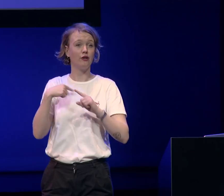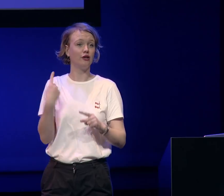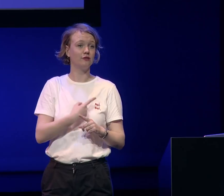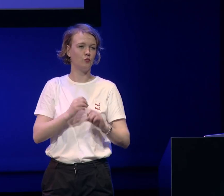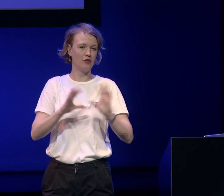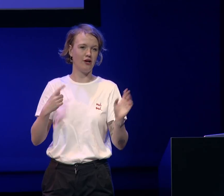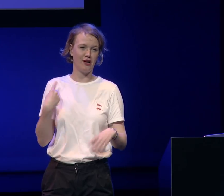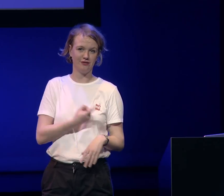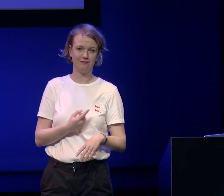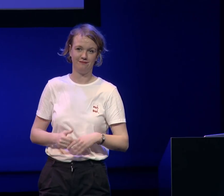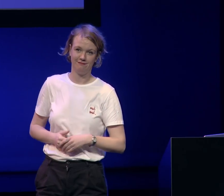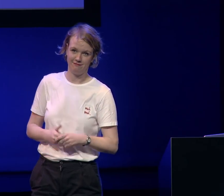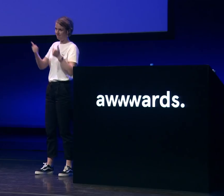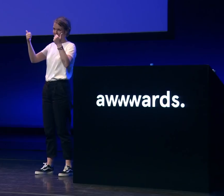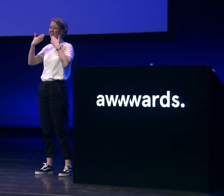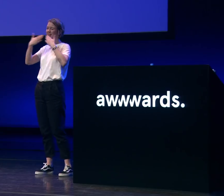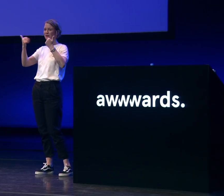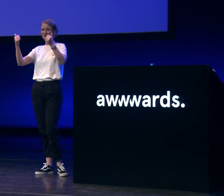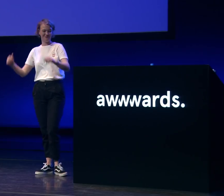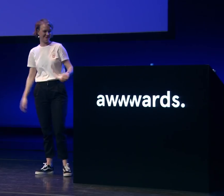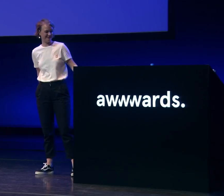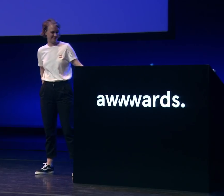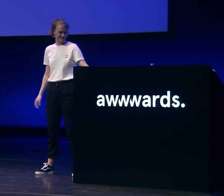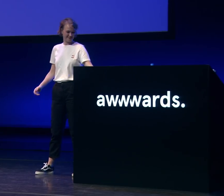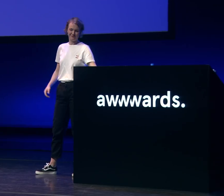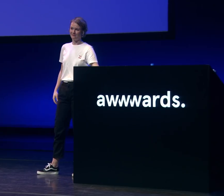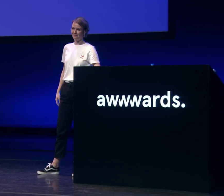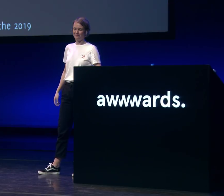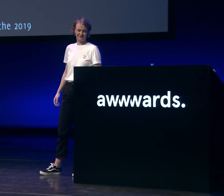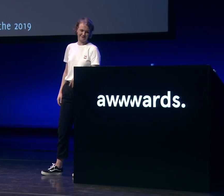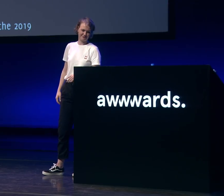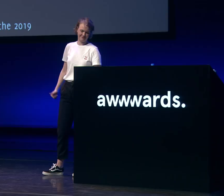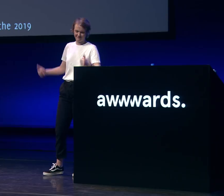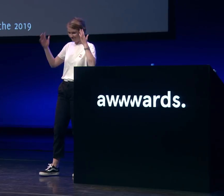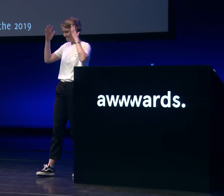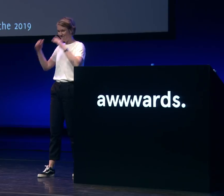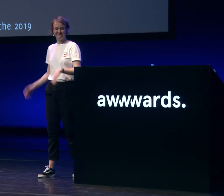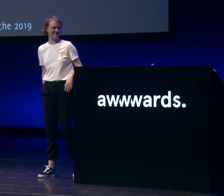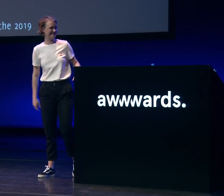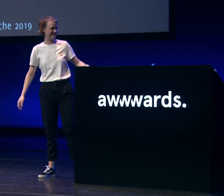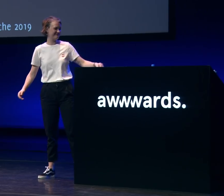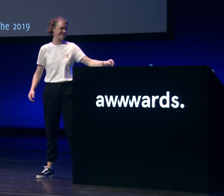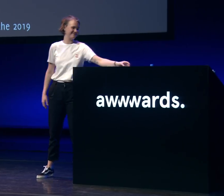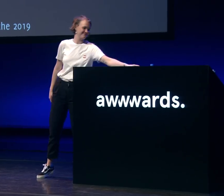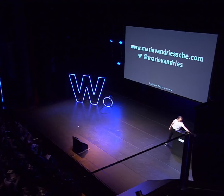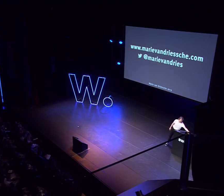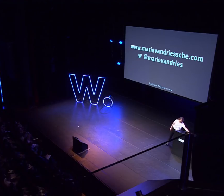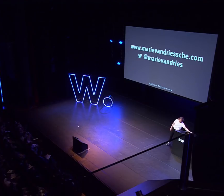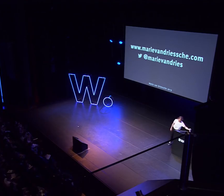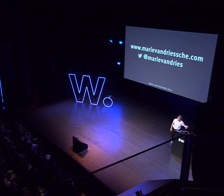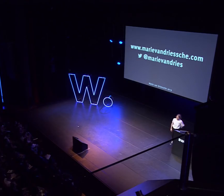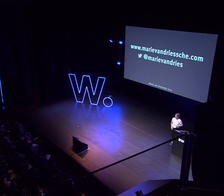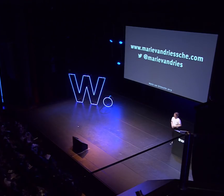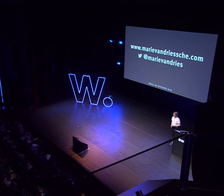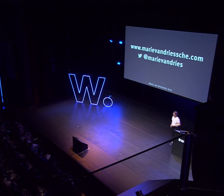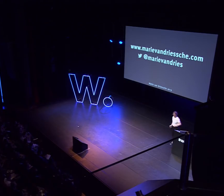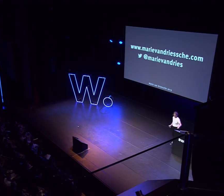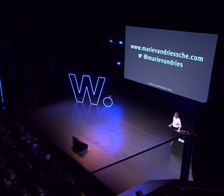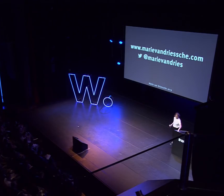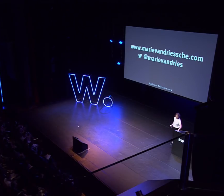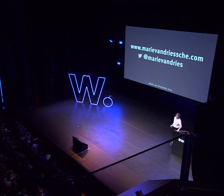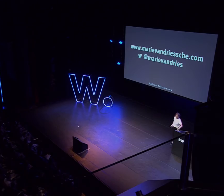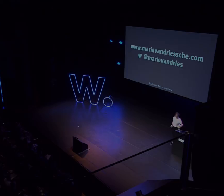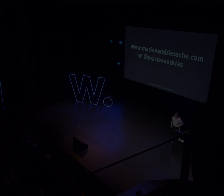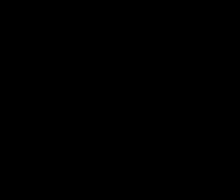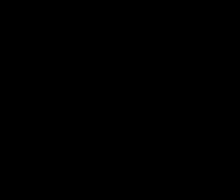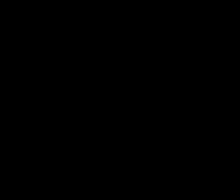jar - nothing about us without us thank you very much